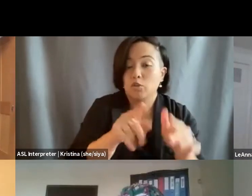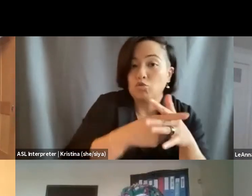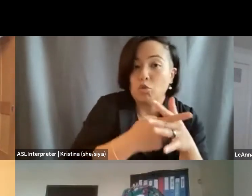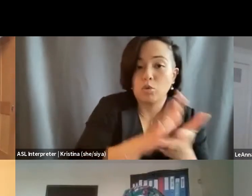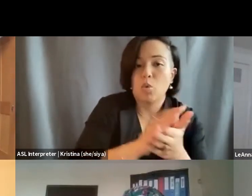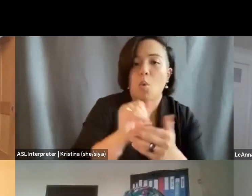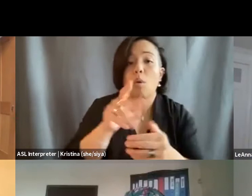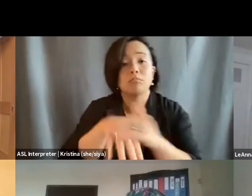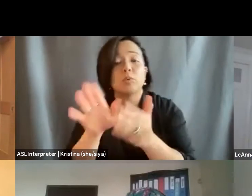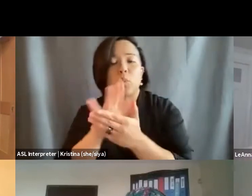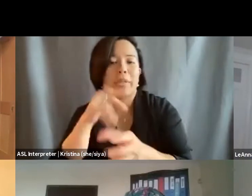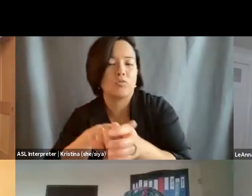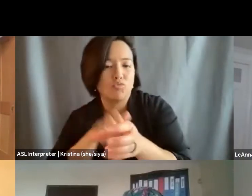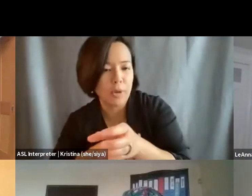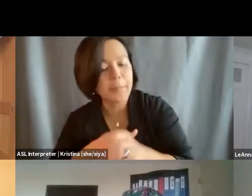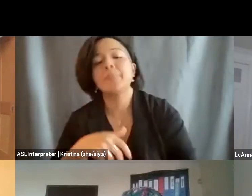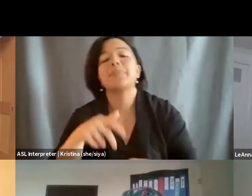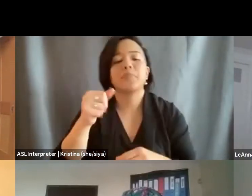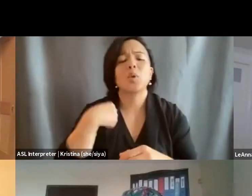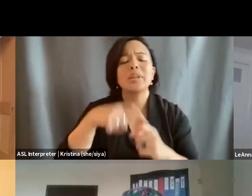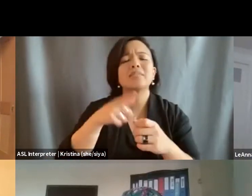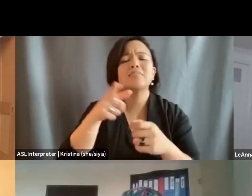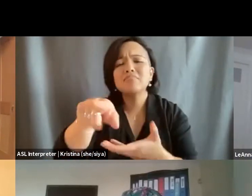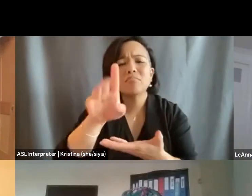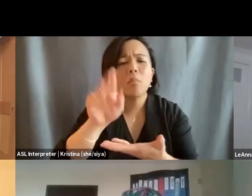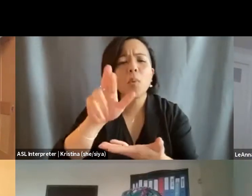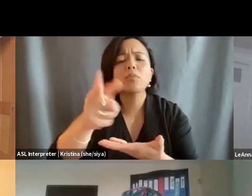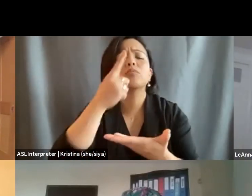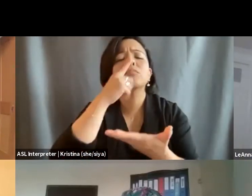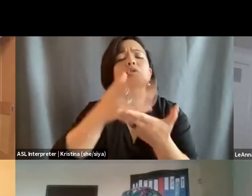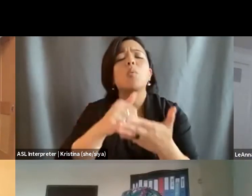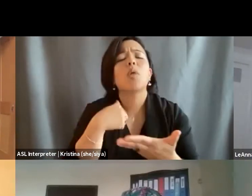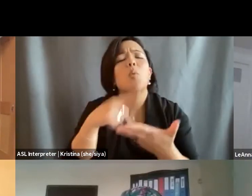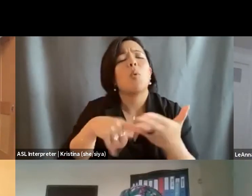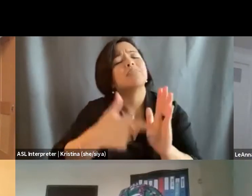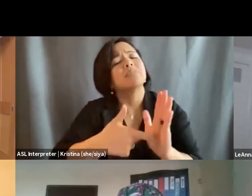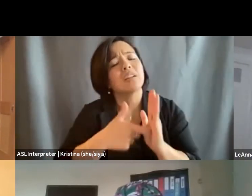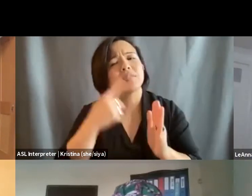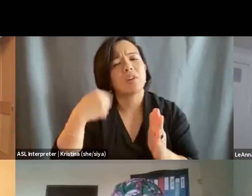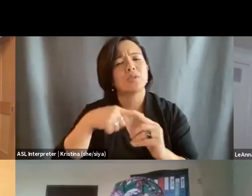So we'll just need you to share with us what it takes to cover the last mile.